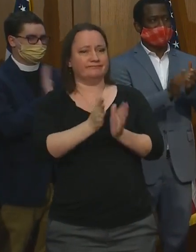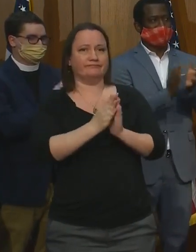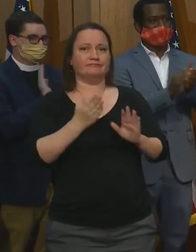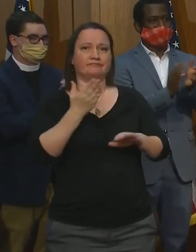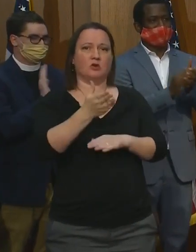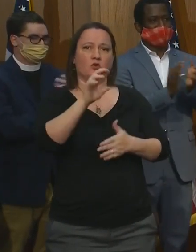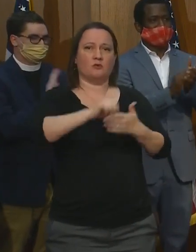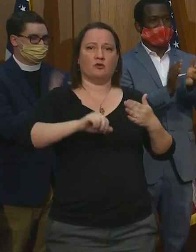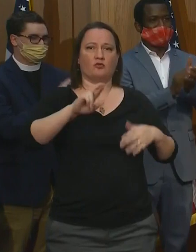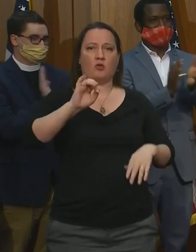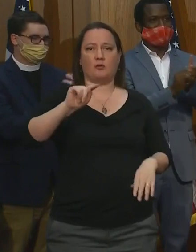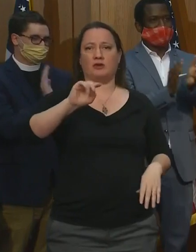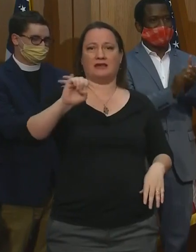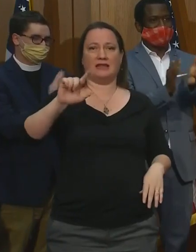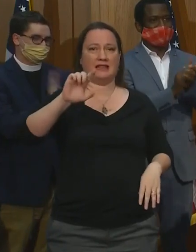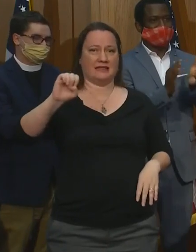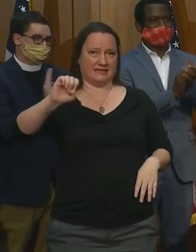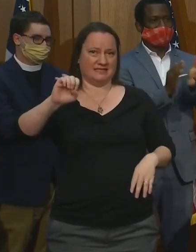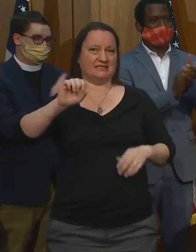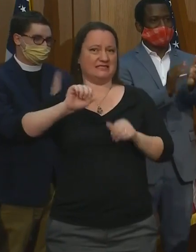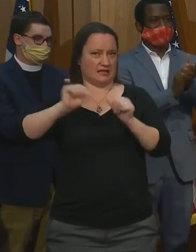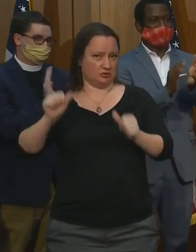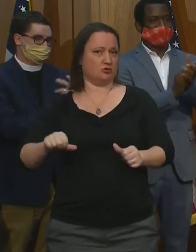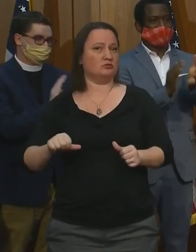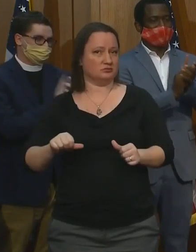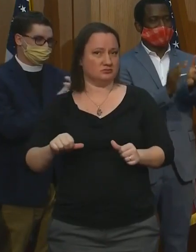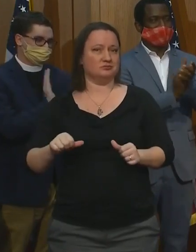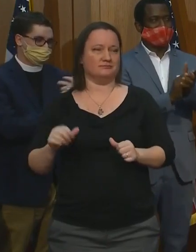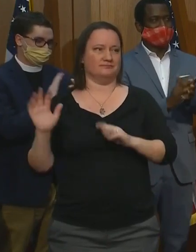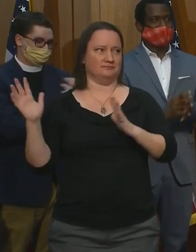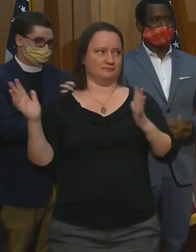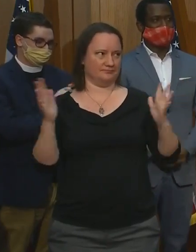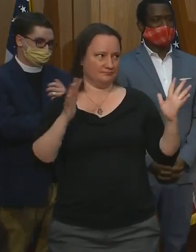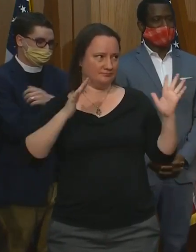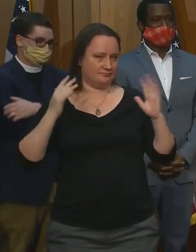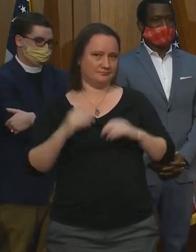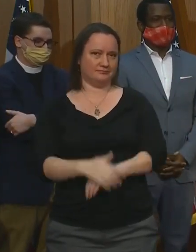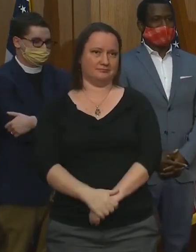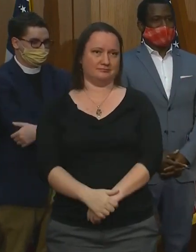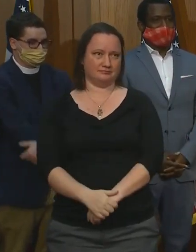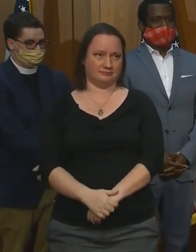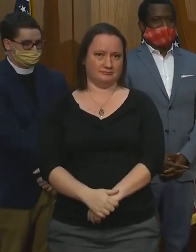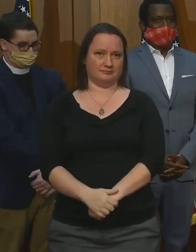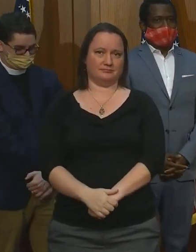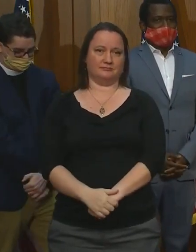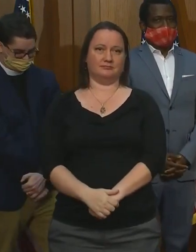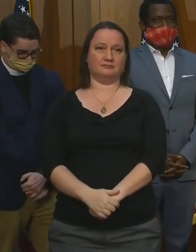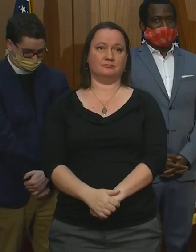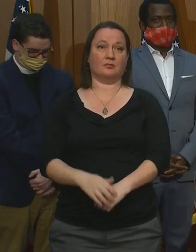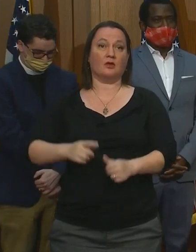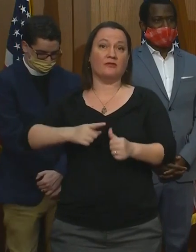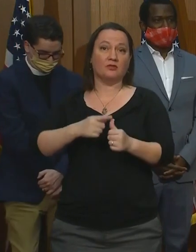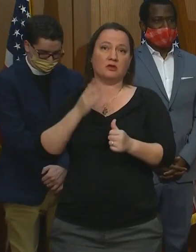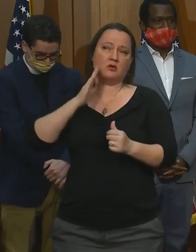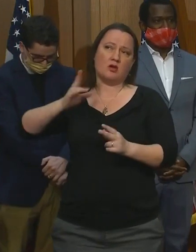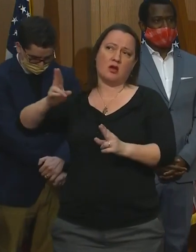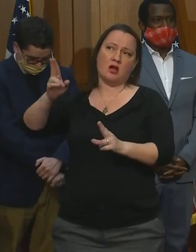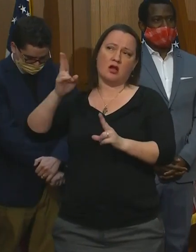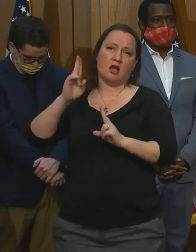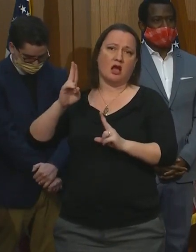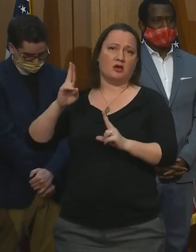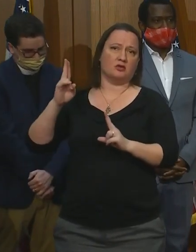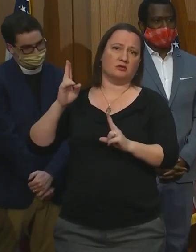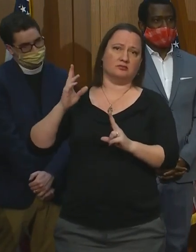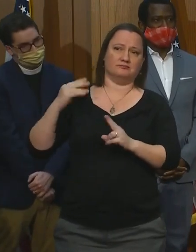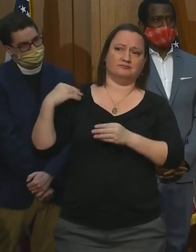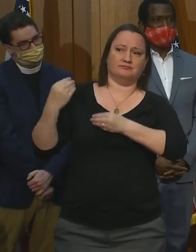REMOVE THE ROBERT E. LEE STATUE.